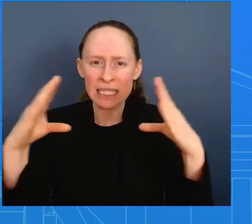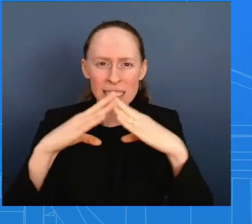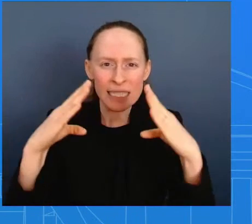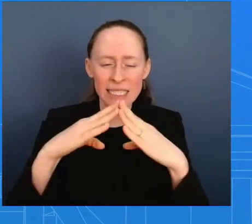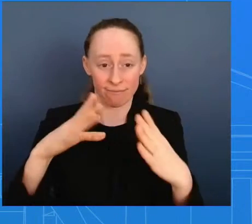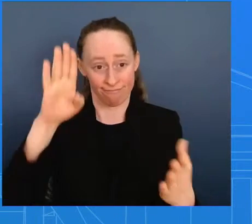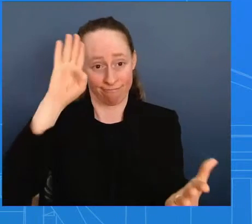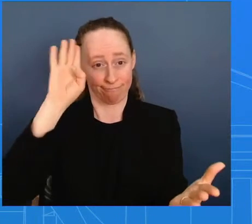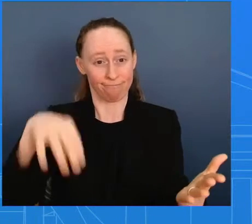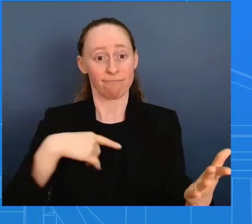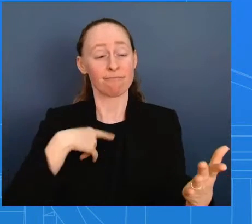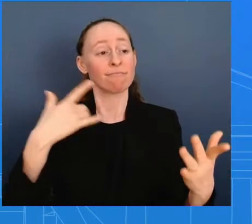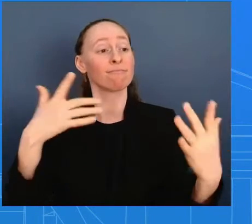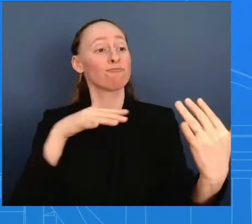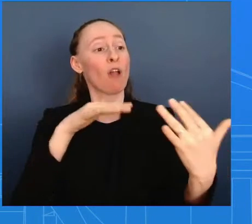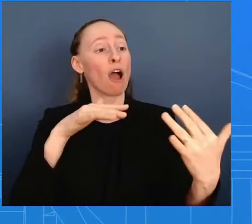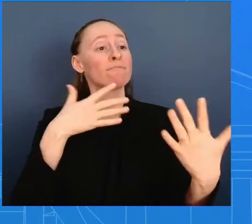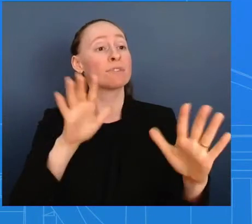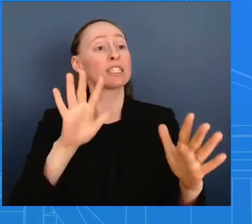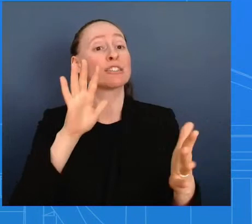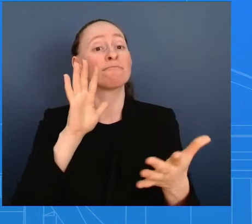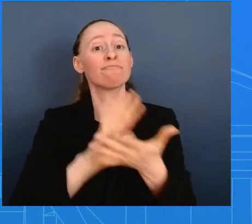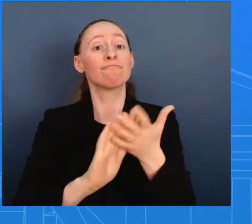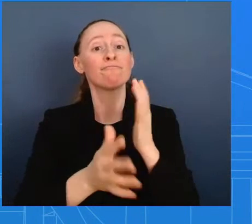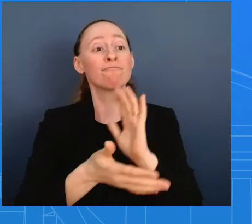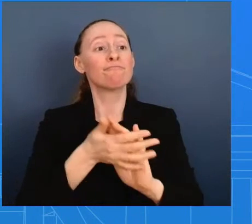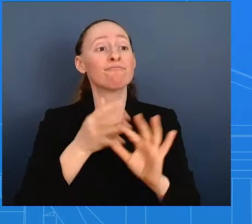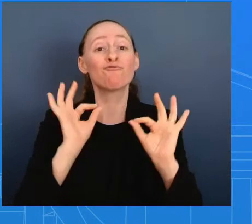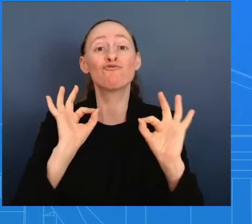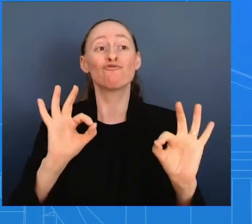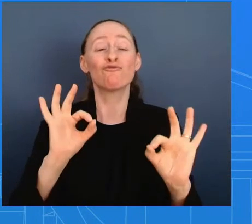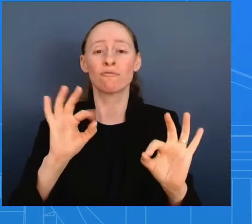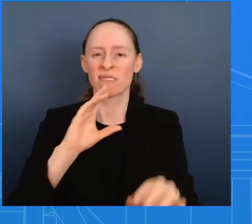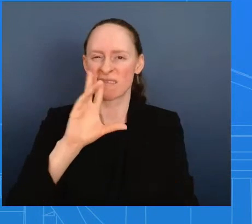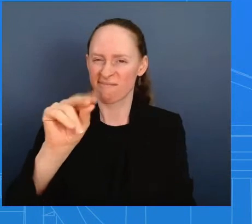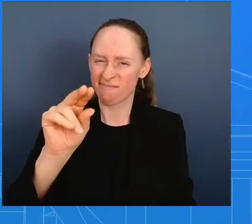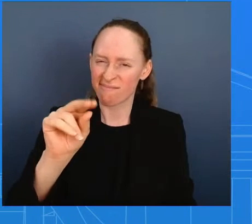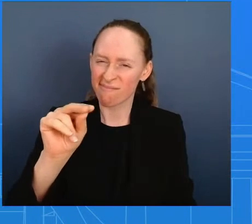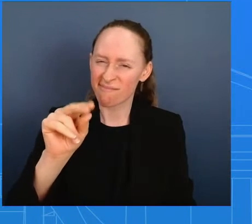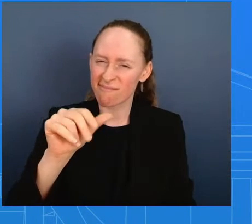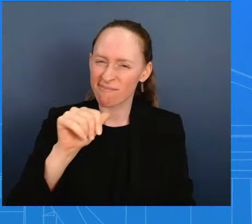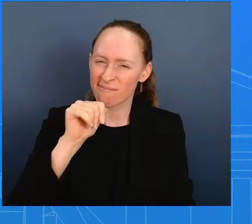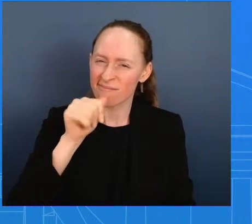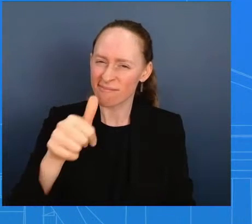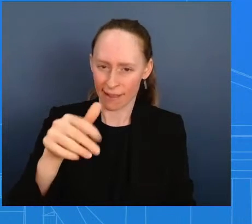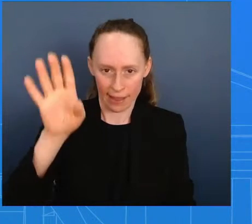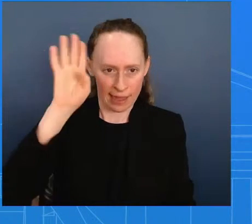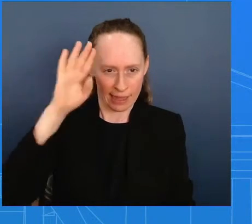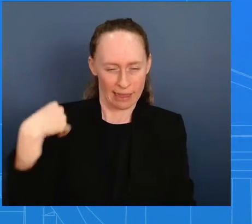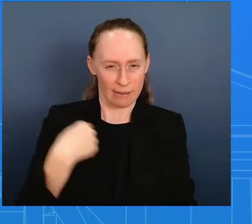military operation has to be connected to a political plan for the day after so that there is a clear alternative